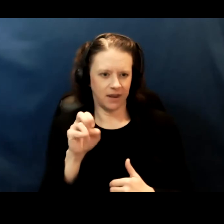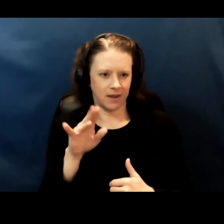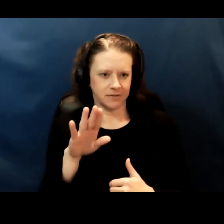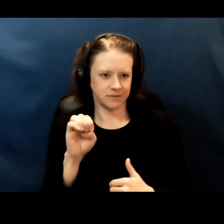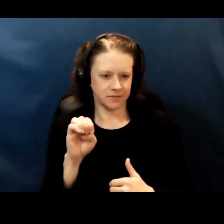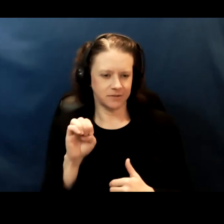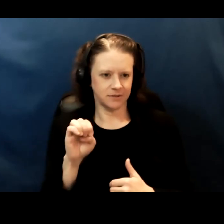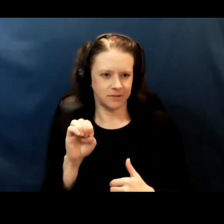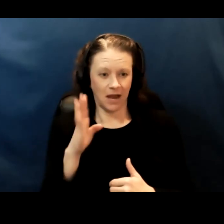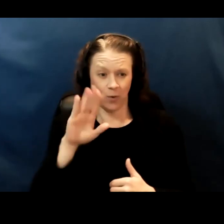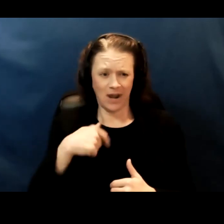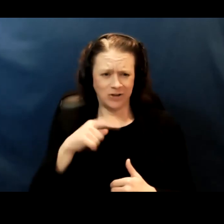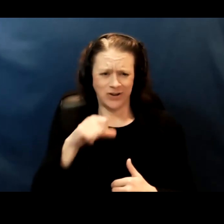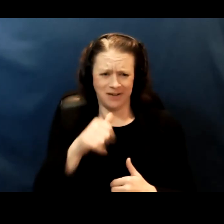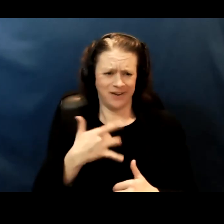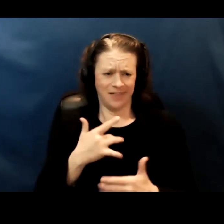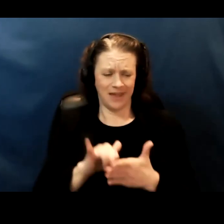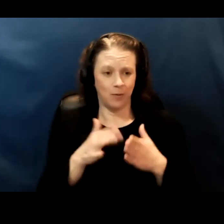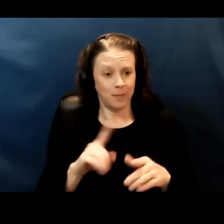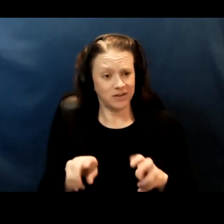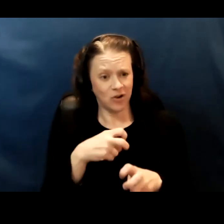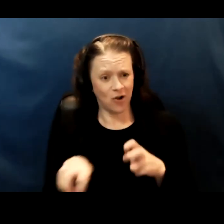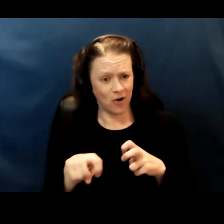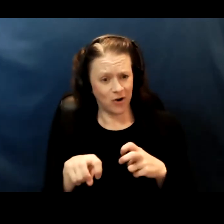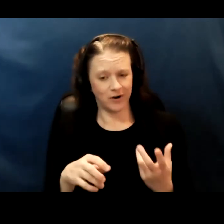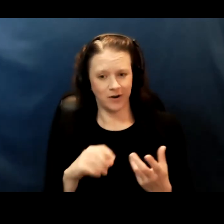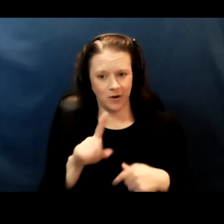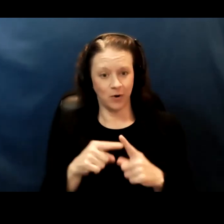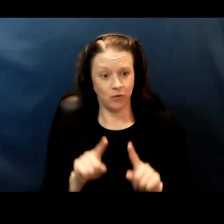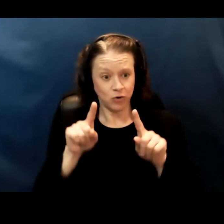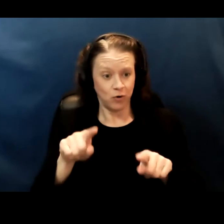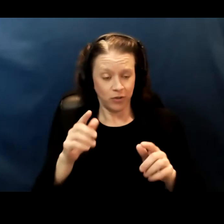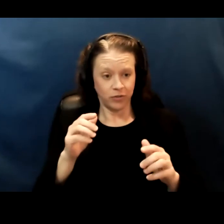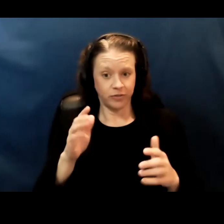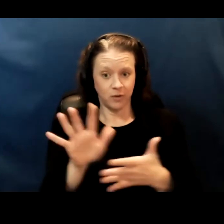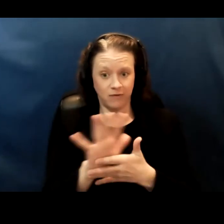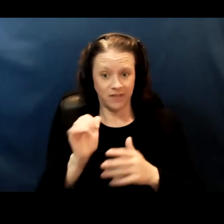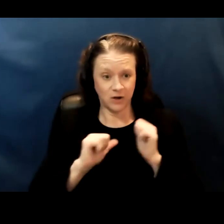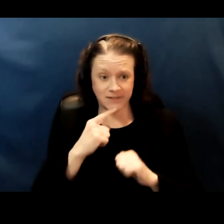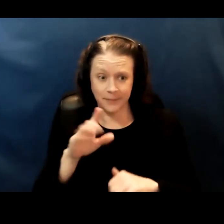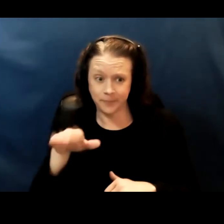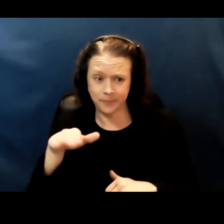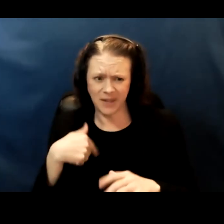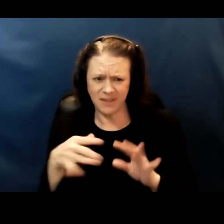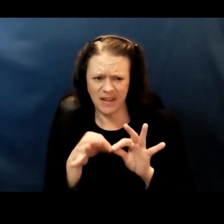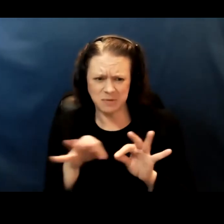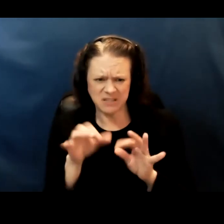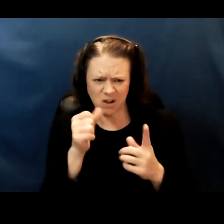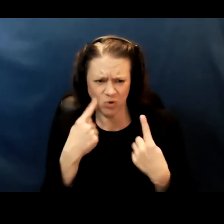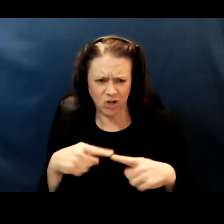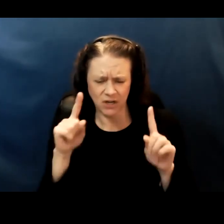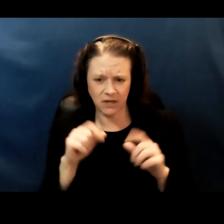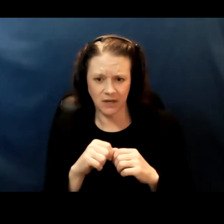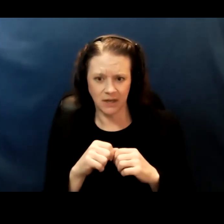hard. It's hard when you say -- when you go to the movie theaters,